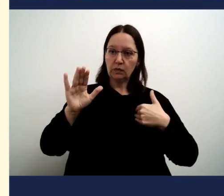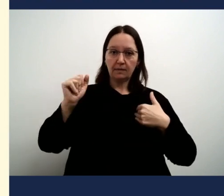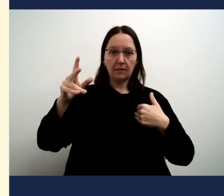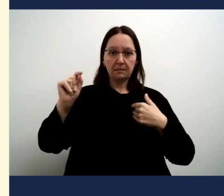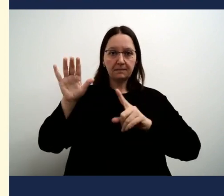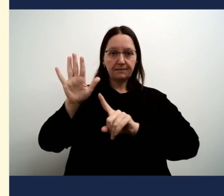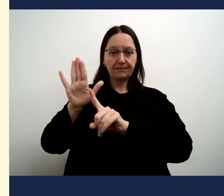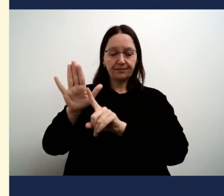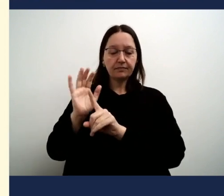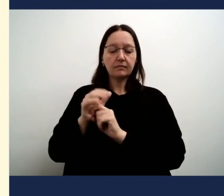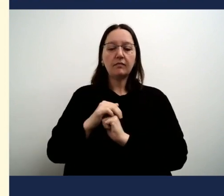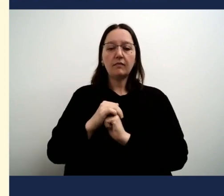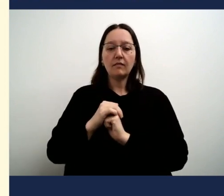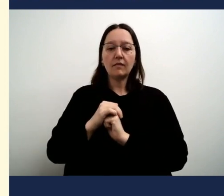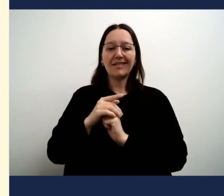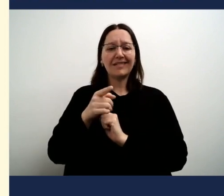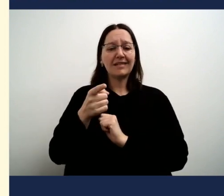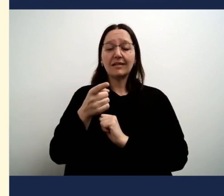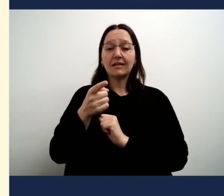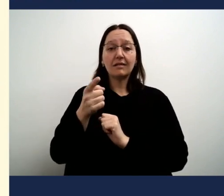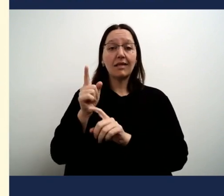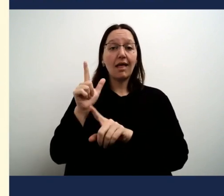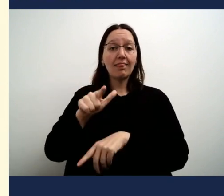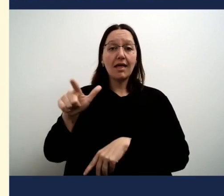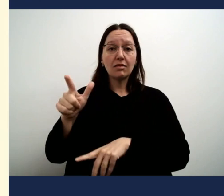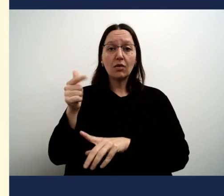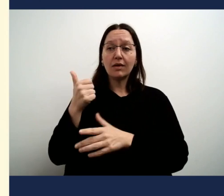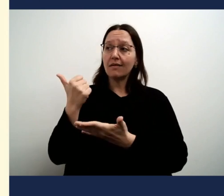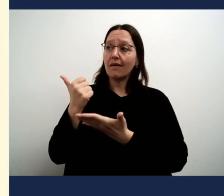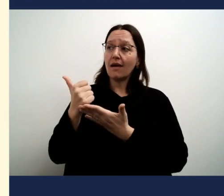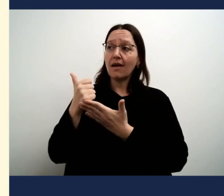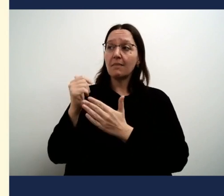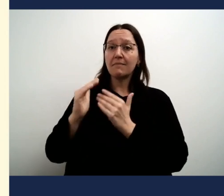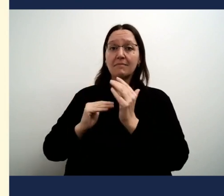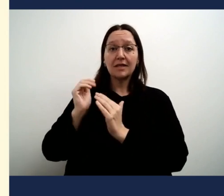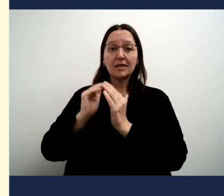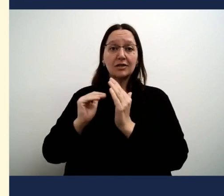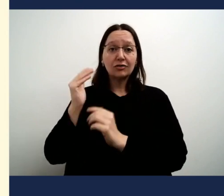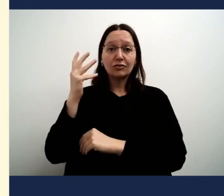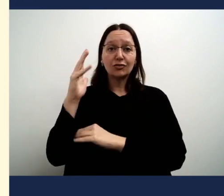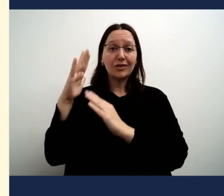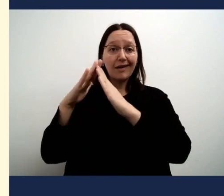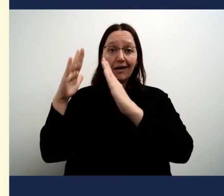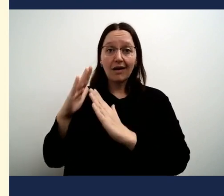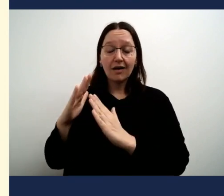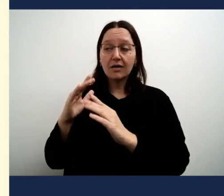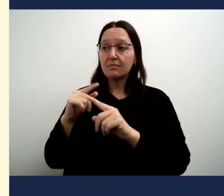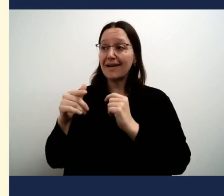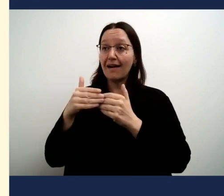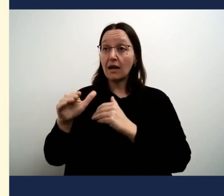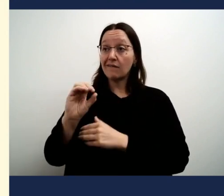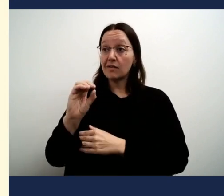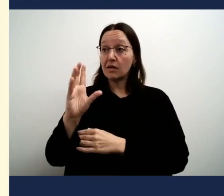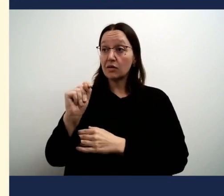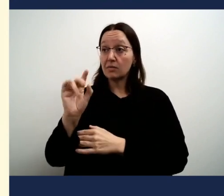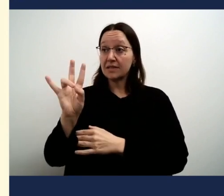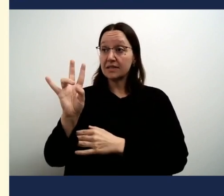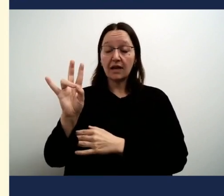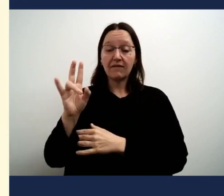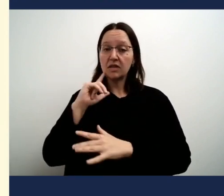experiencing bullying on a daily on a daily basis. Next slide. Again workplace discrimination.